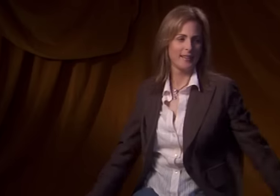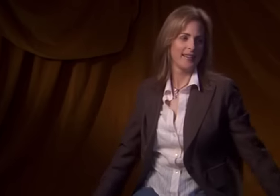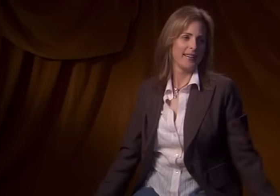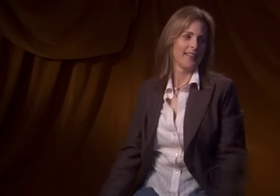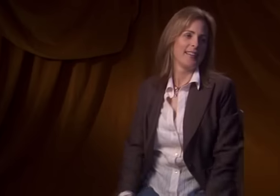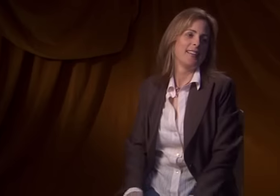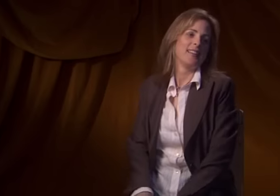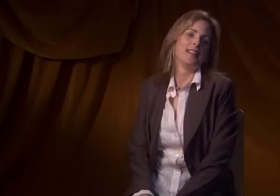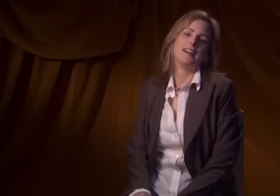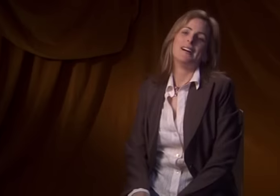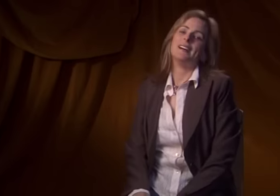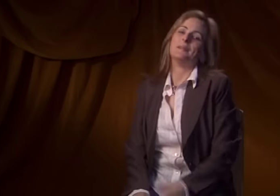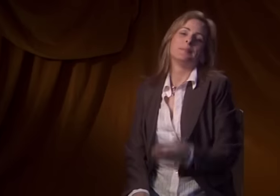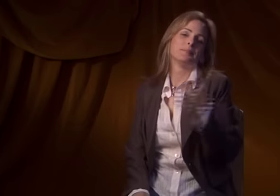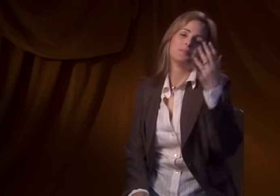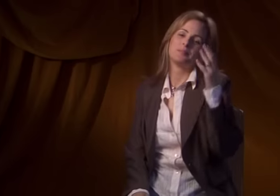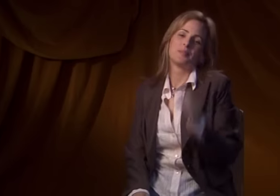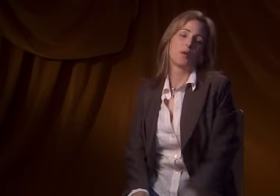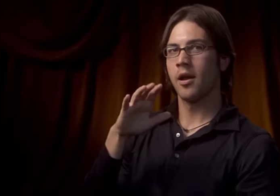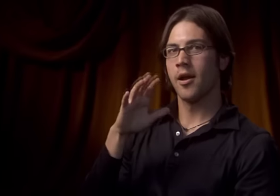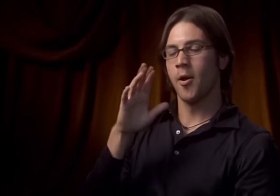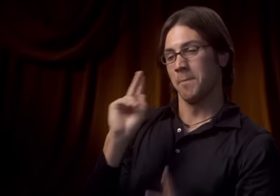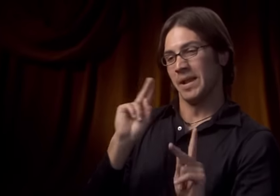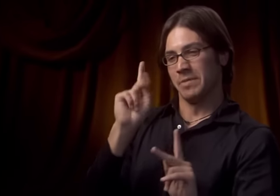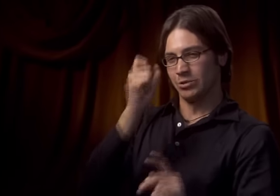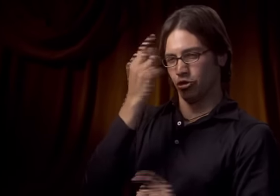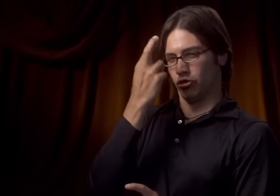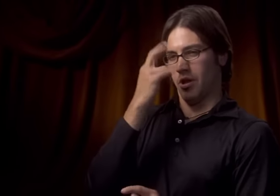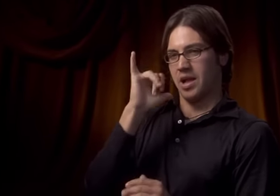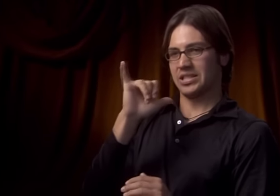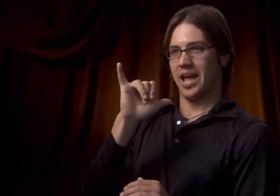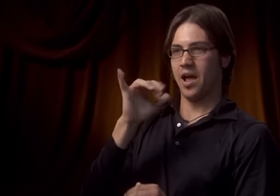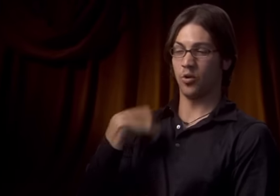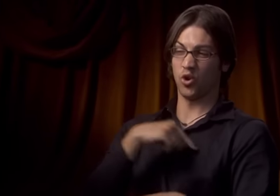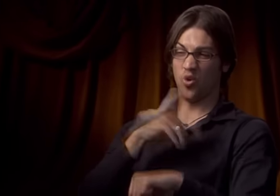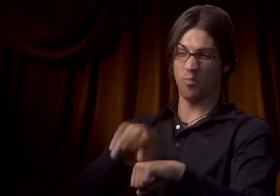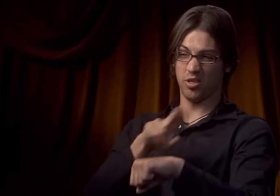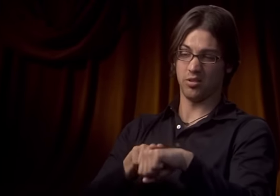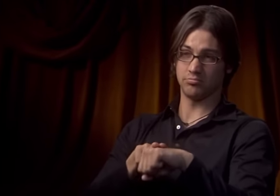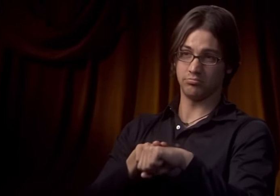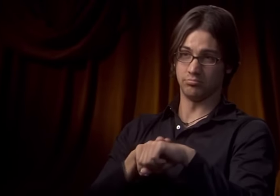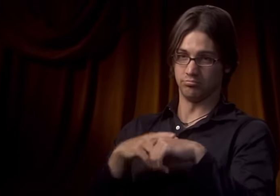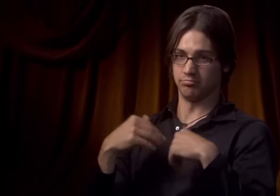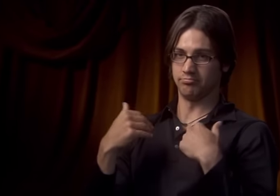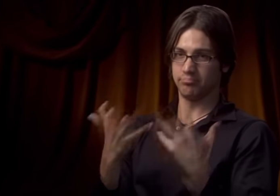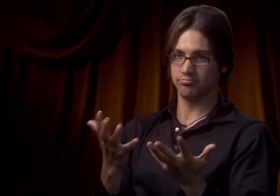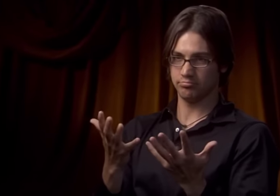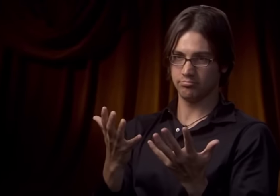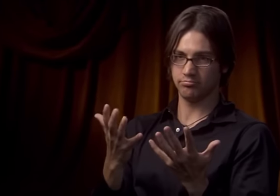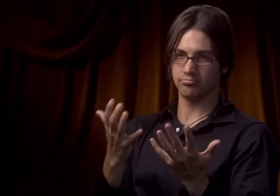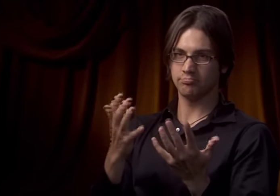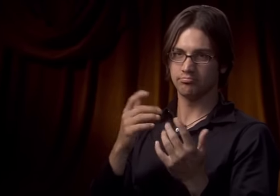I had no idea what the significance of that was. (interpreted): People need to realize that we're normal.